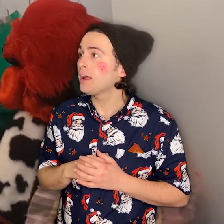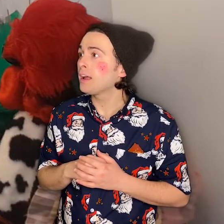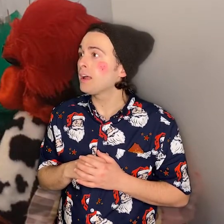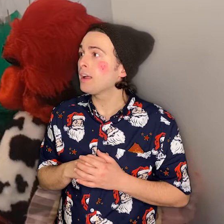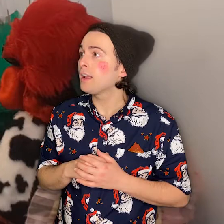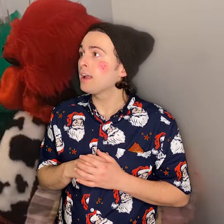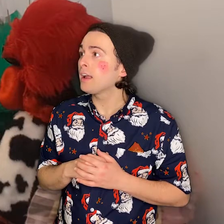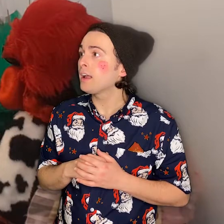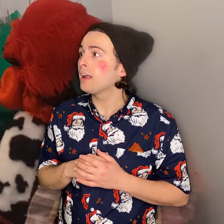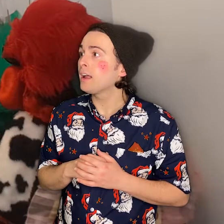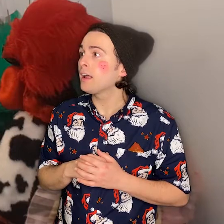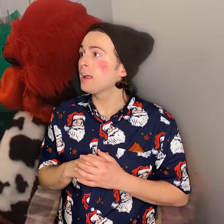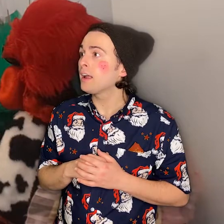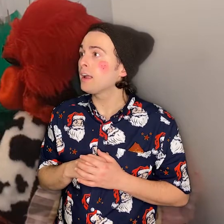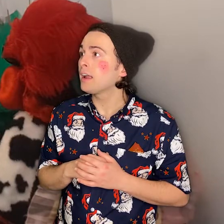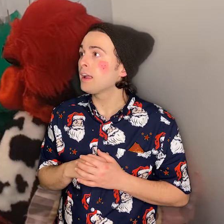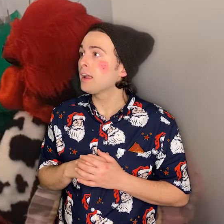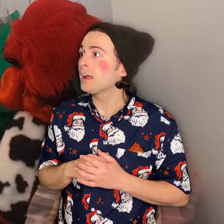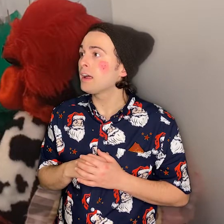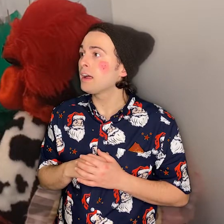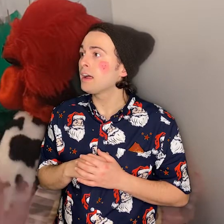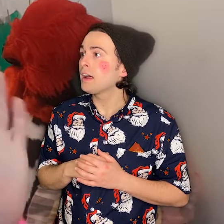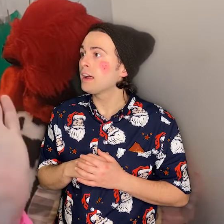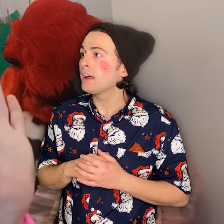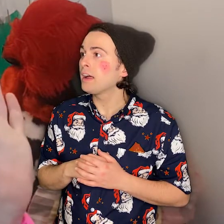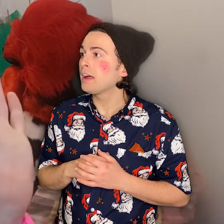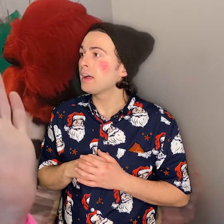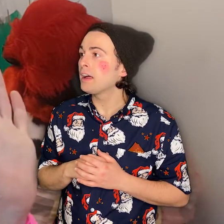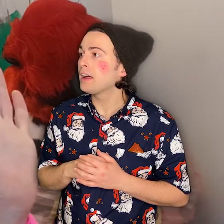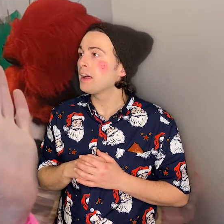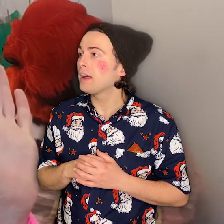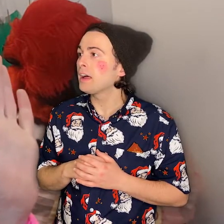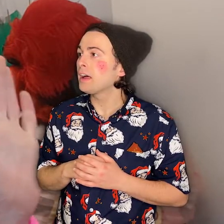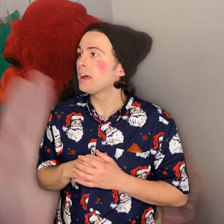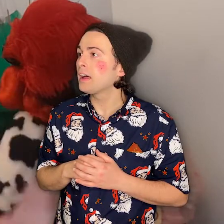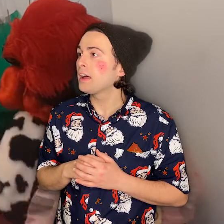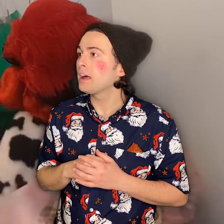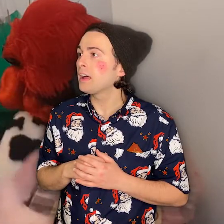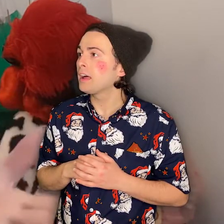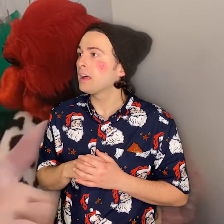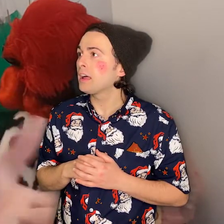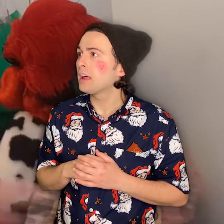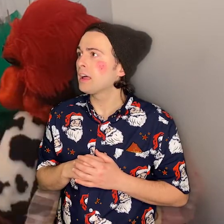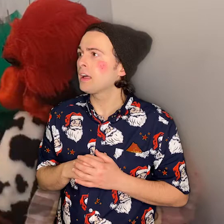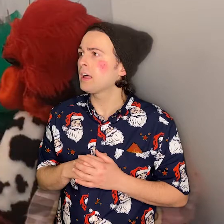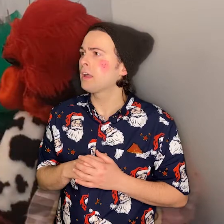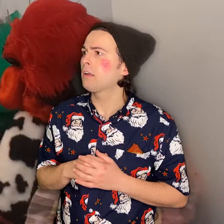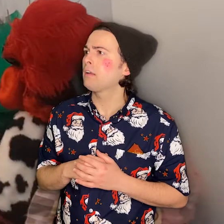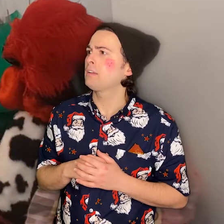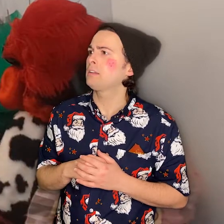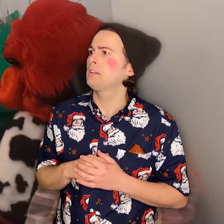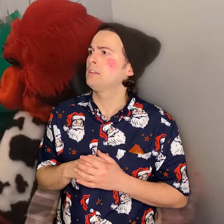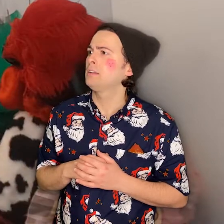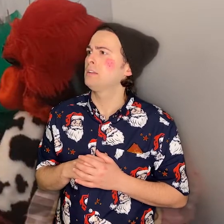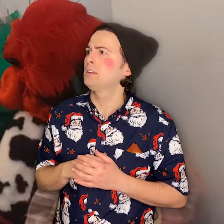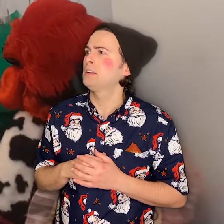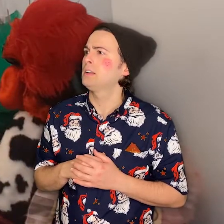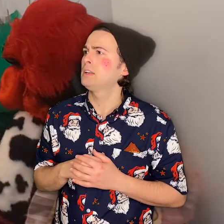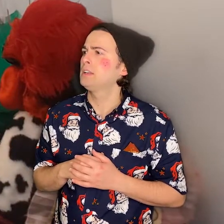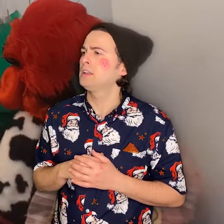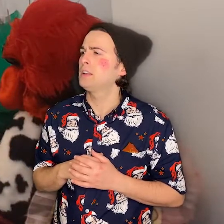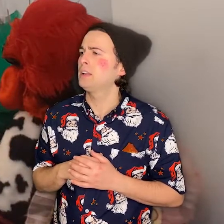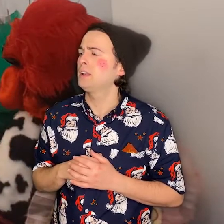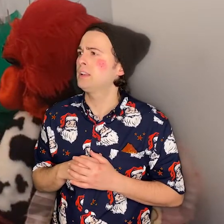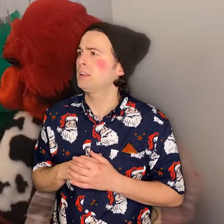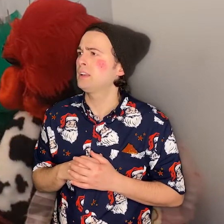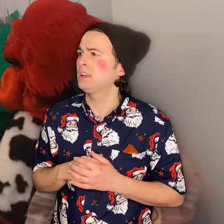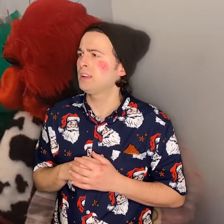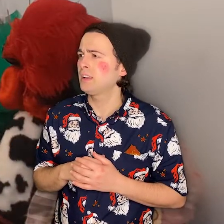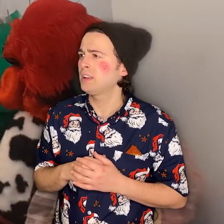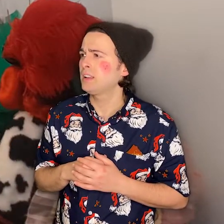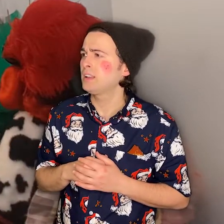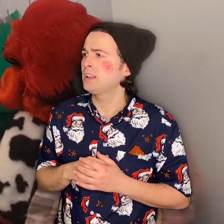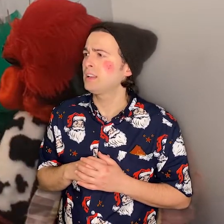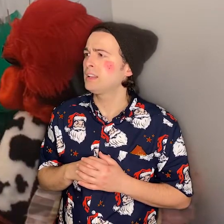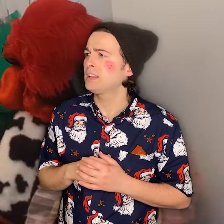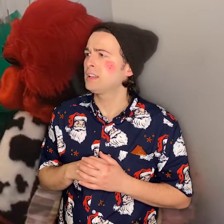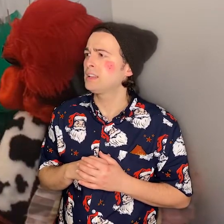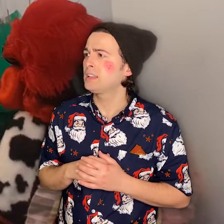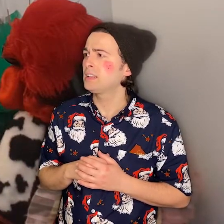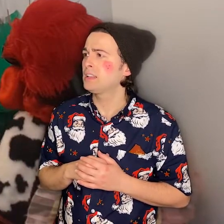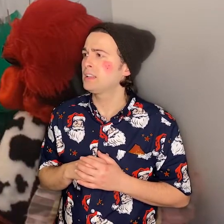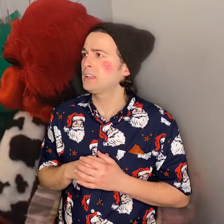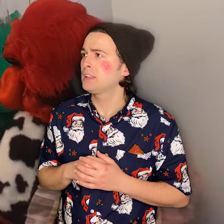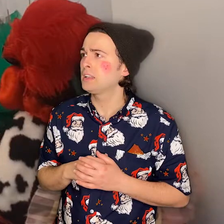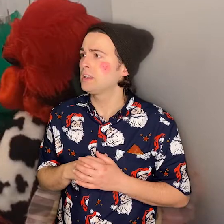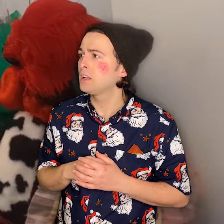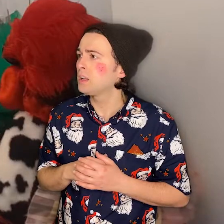She’s coming, Hooray! You haven’t met her yet. Poor lassie, what a state.